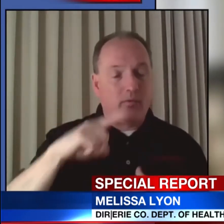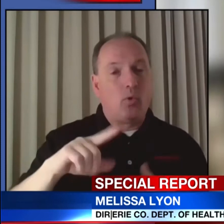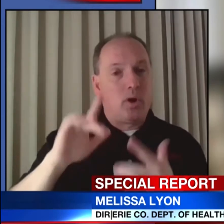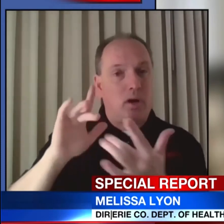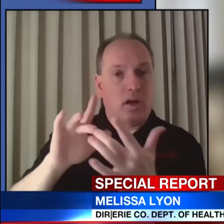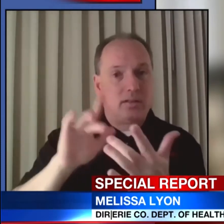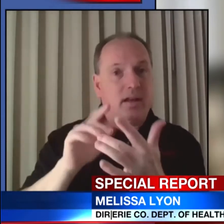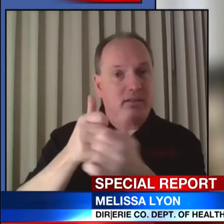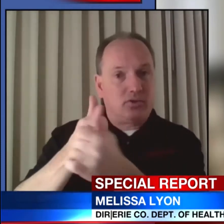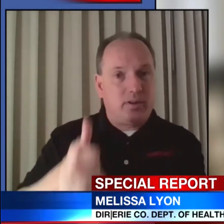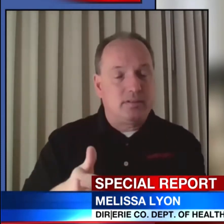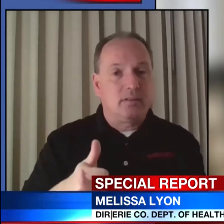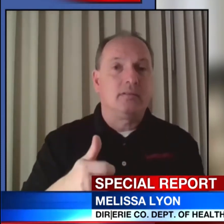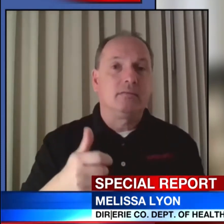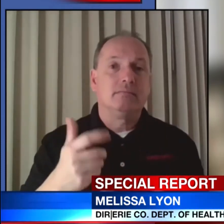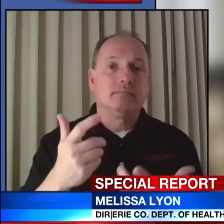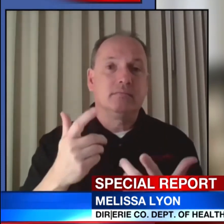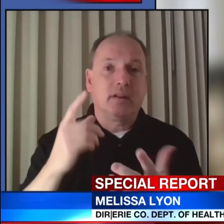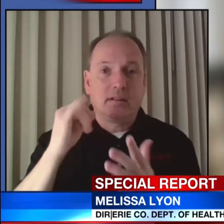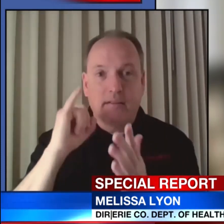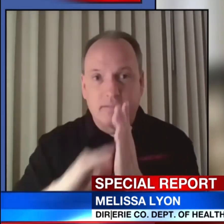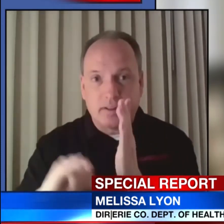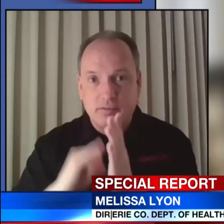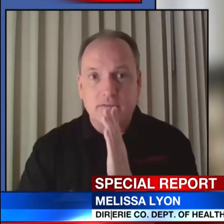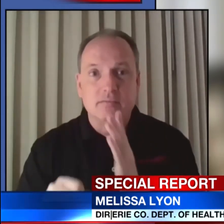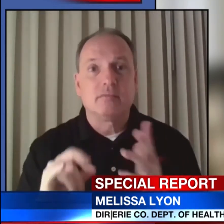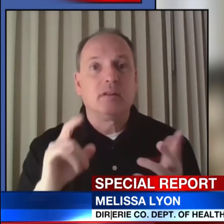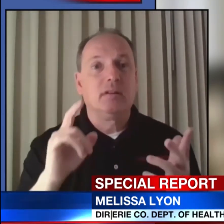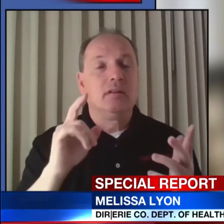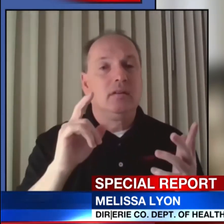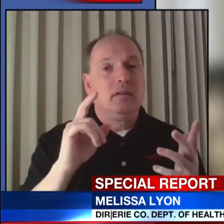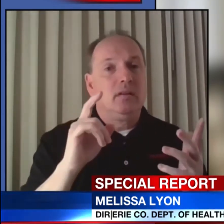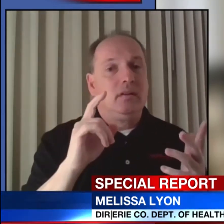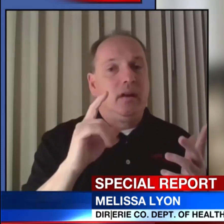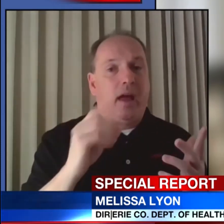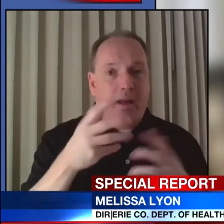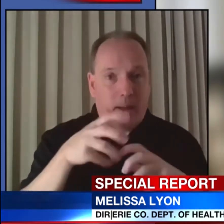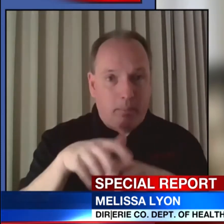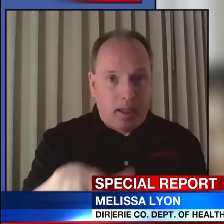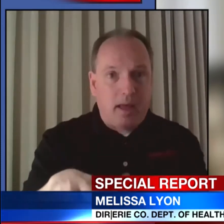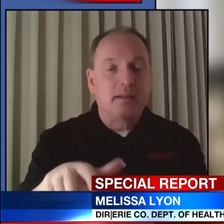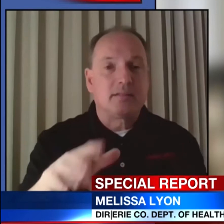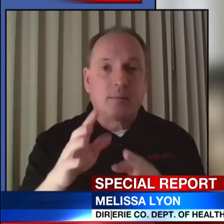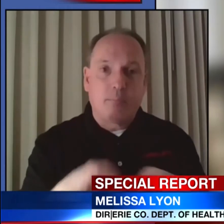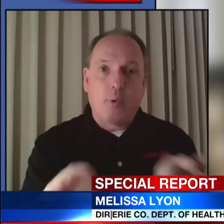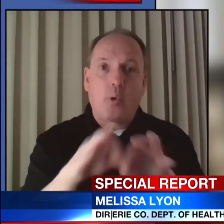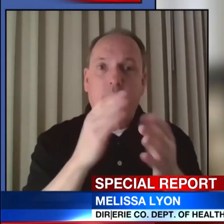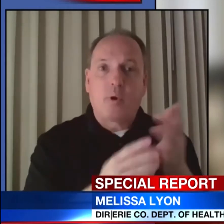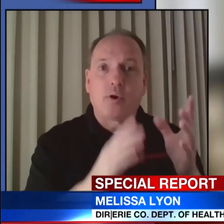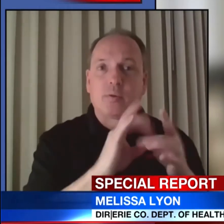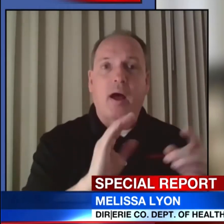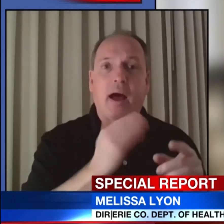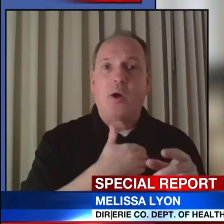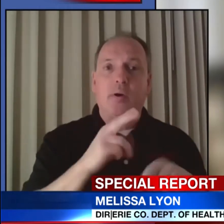INFRASTRUCTURE IS RESPONSIBLE FOR DISEASE INVESTIGATION AND CONTACT TRACING AND HOPEFULLY HUMAN